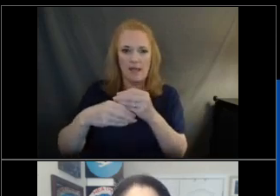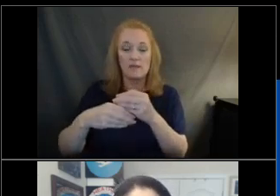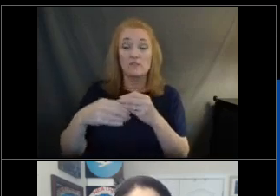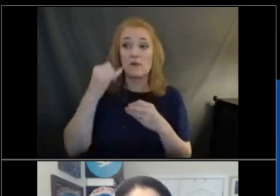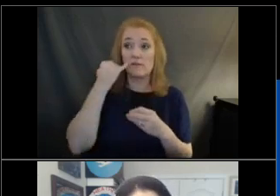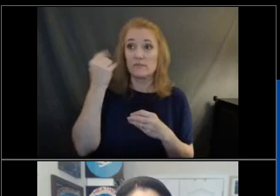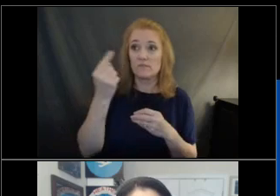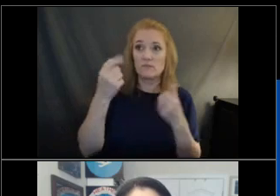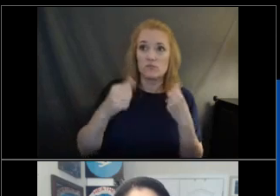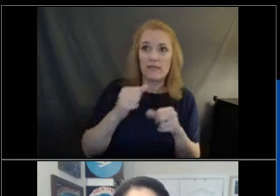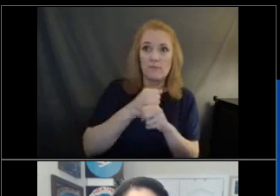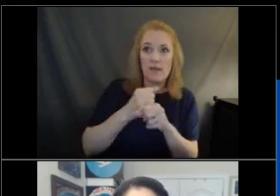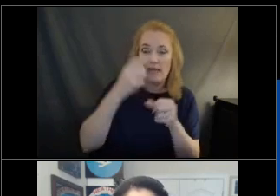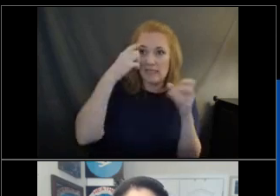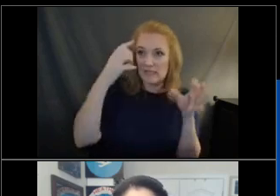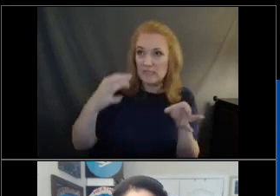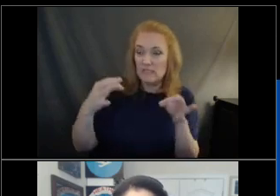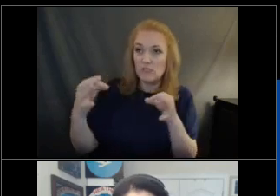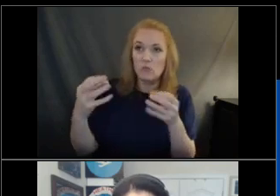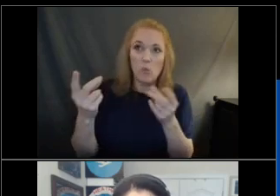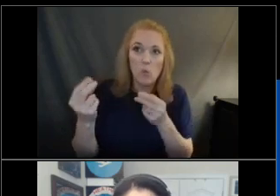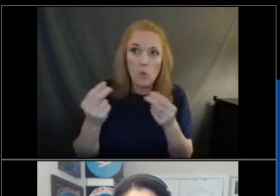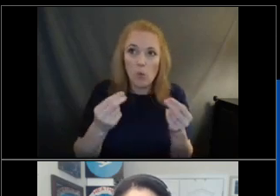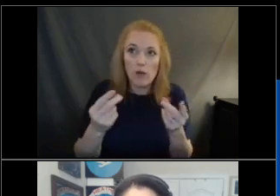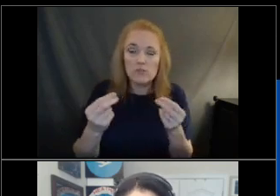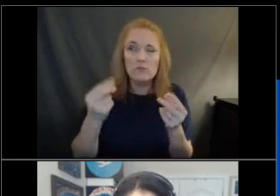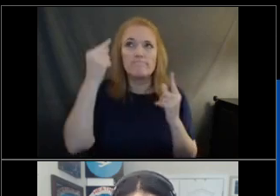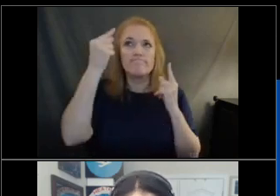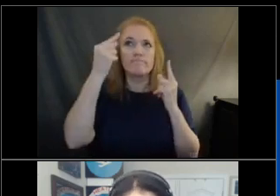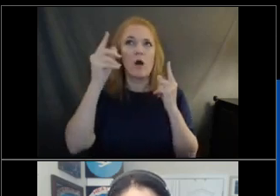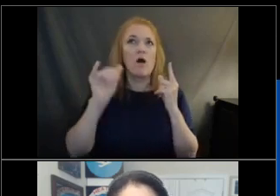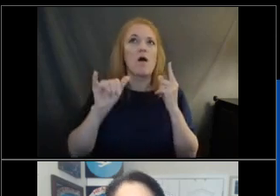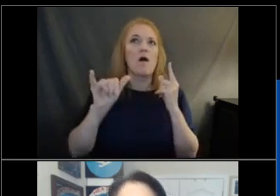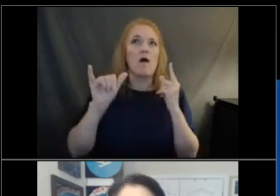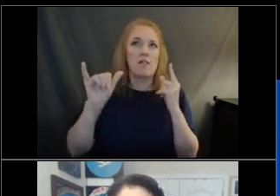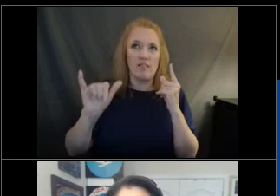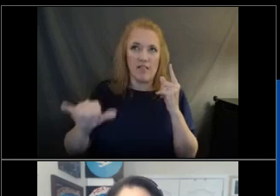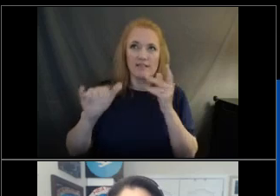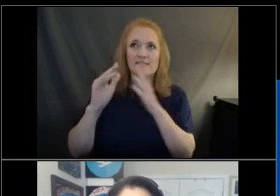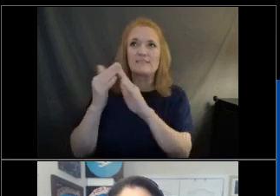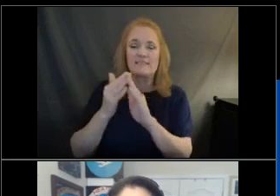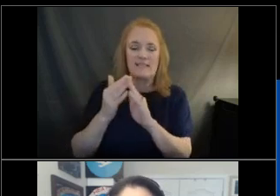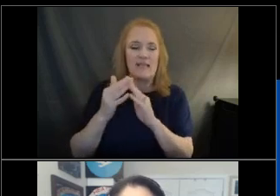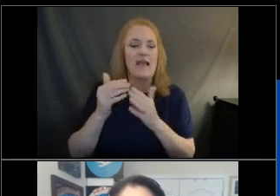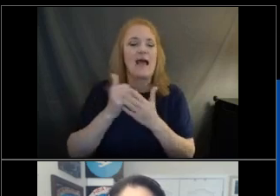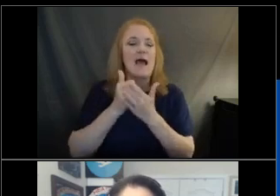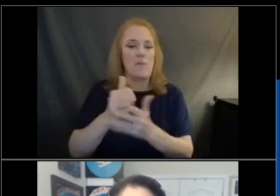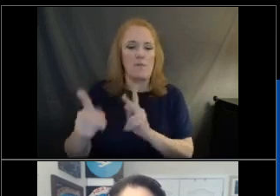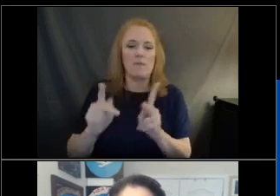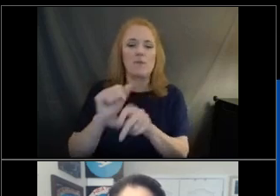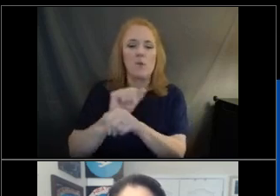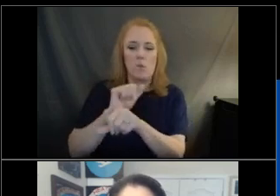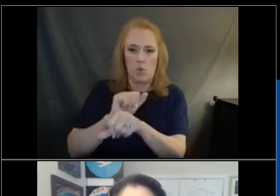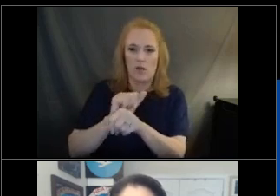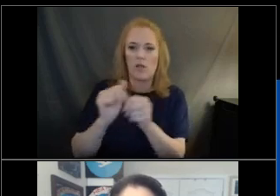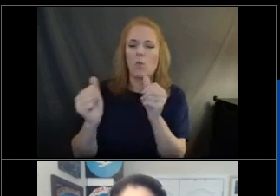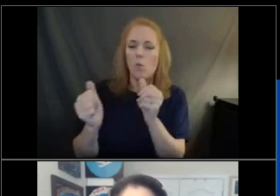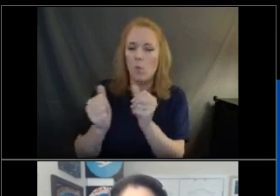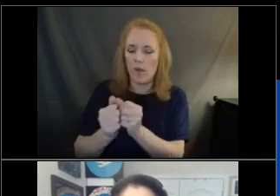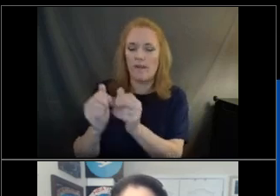who can then trickle that down to the the boots on the ground who are working with those communities.